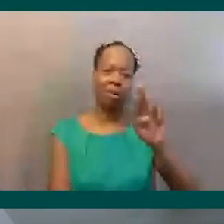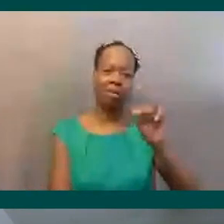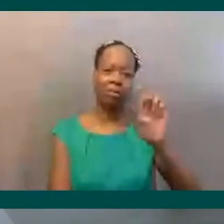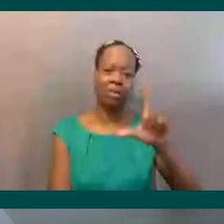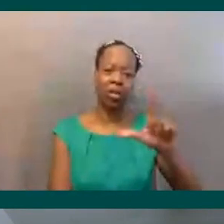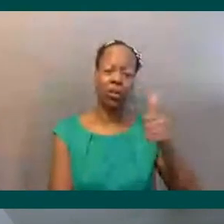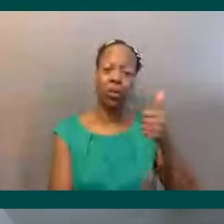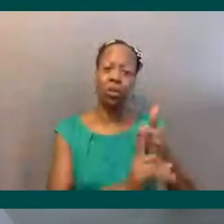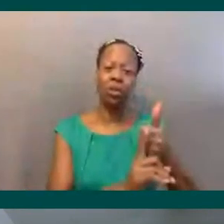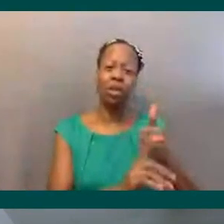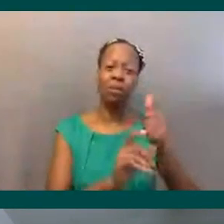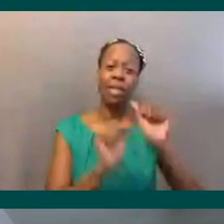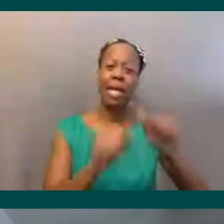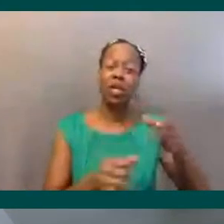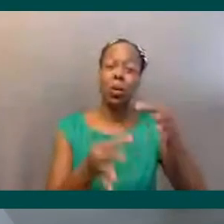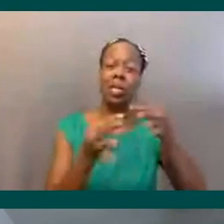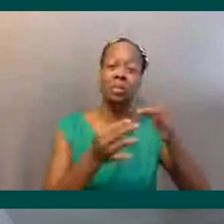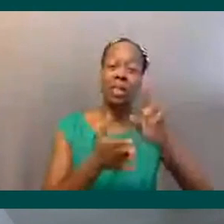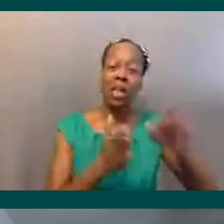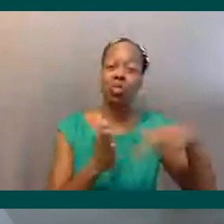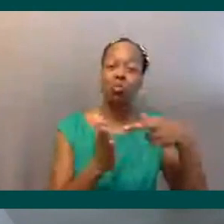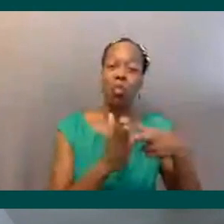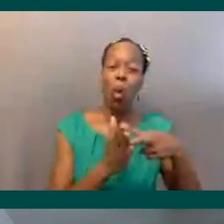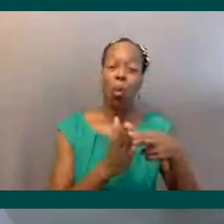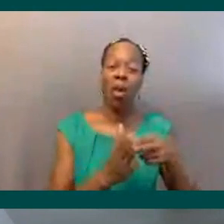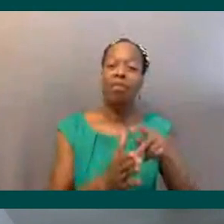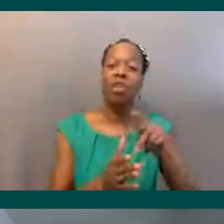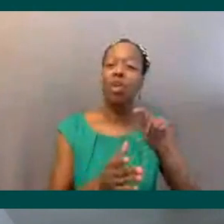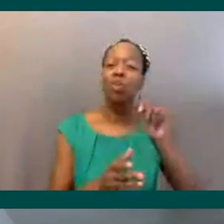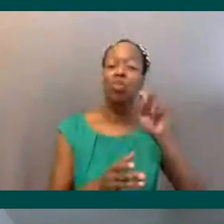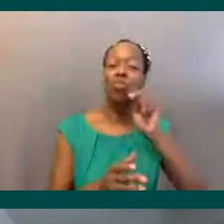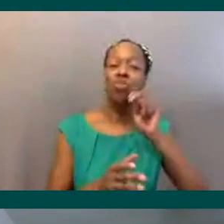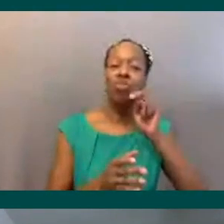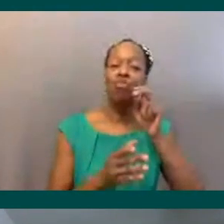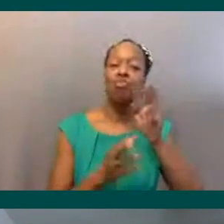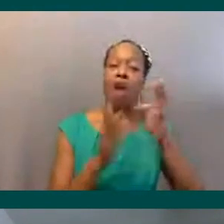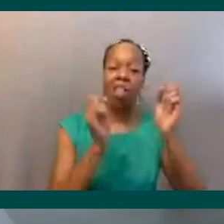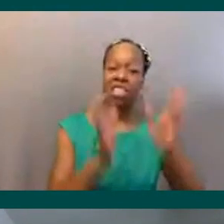can you explain the role of a neurologist in all of these things when it comes to cerebral palsy?